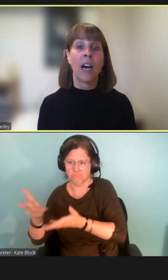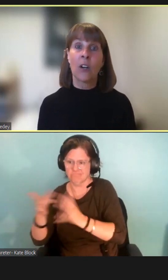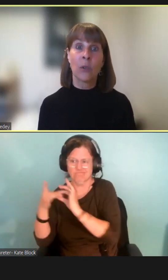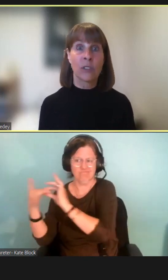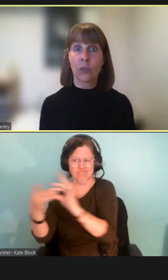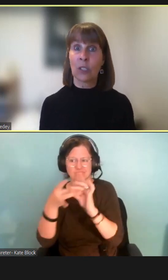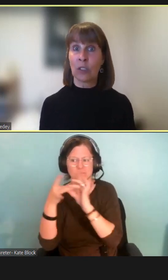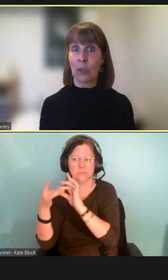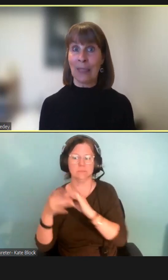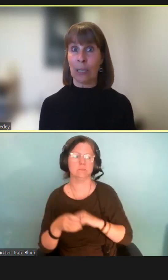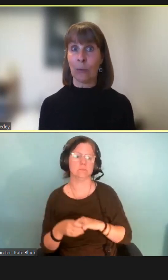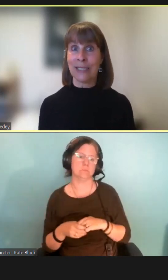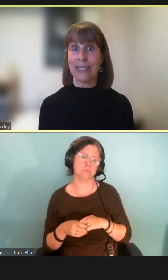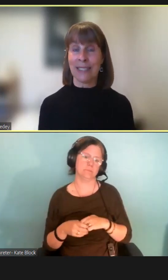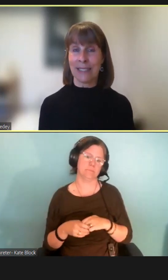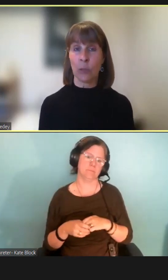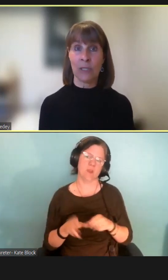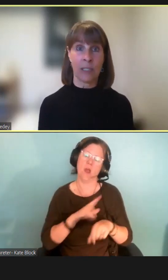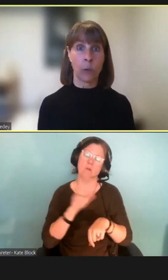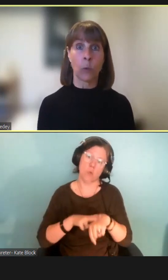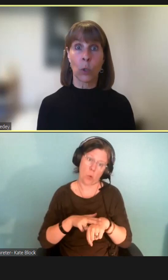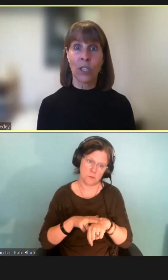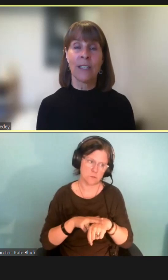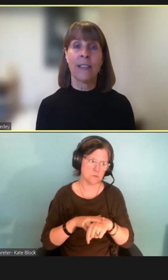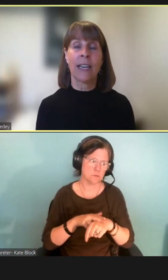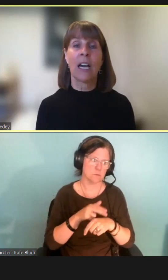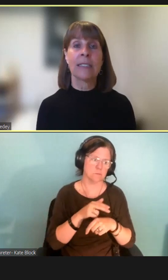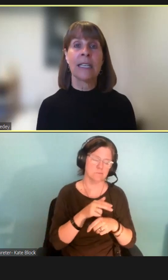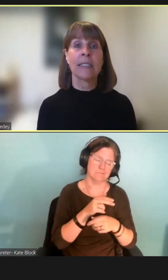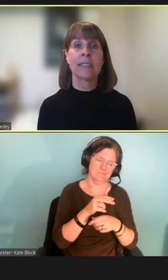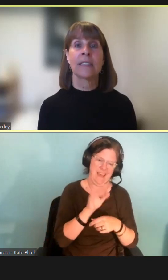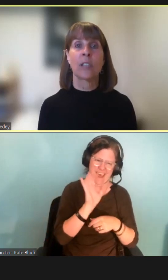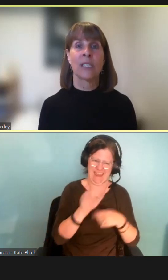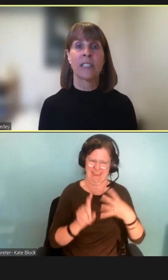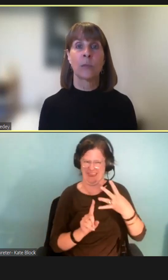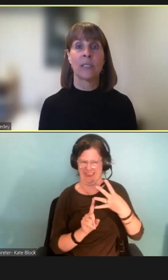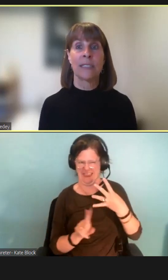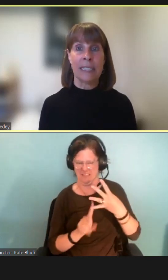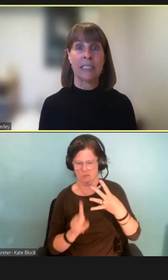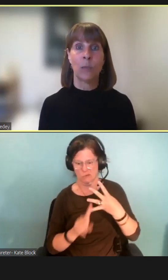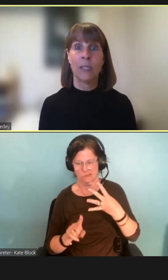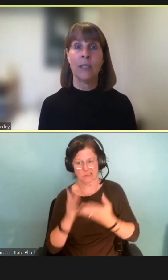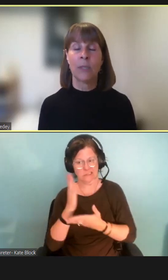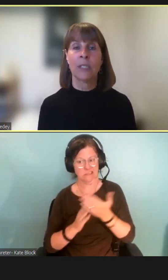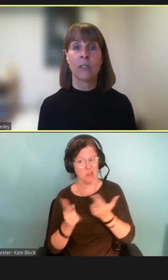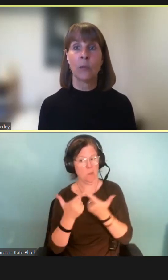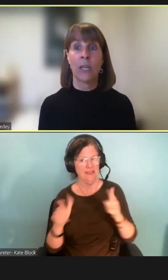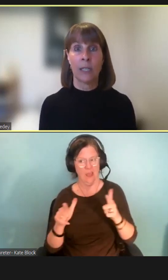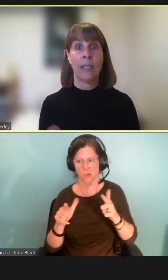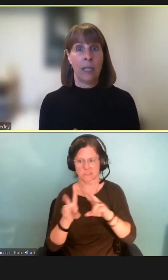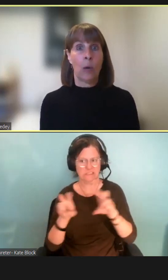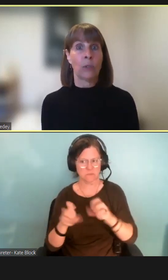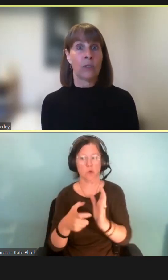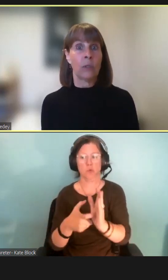course there's only certain language assessments that would work in that context some assessments need to be administered by a person who's